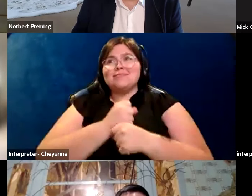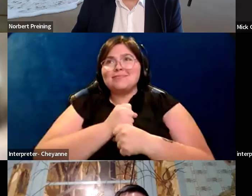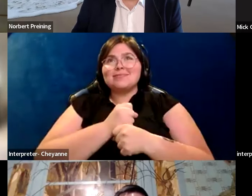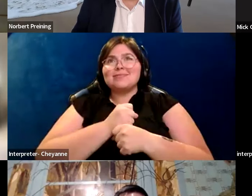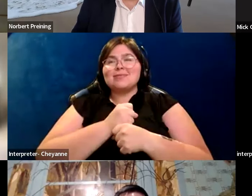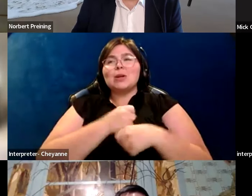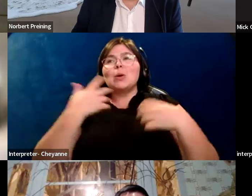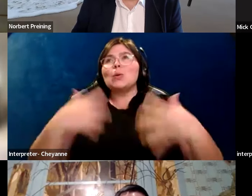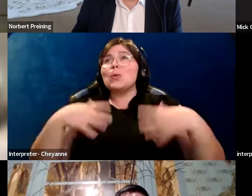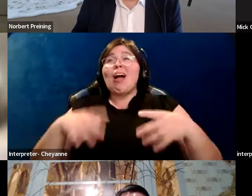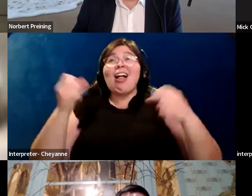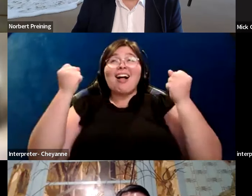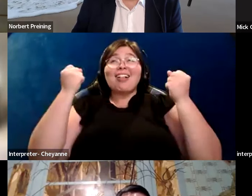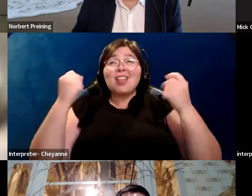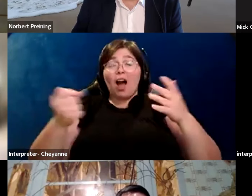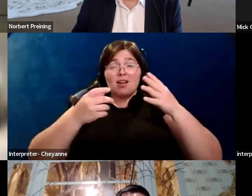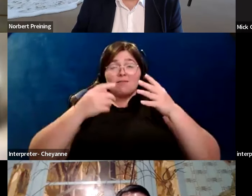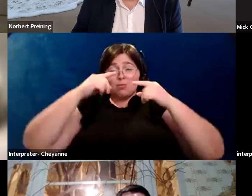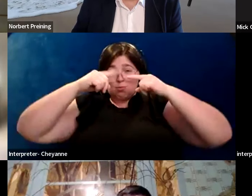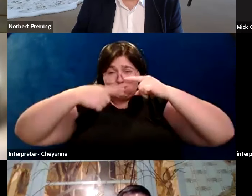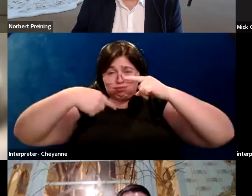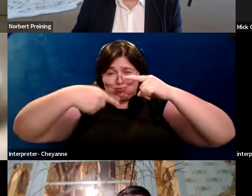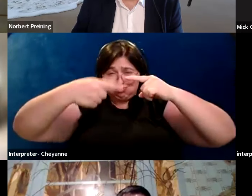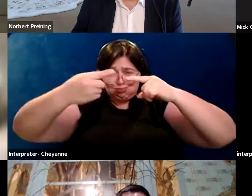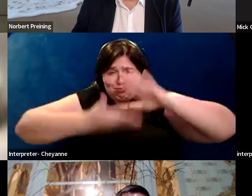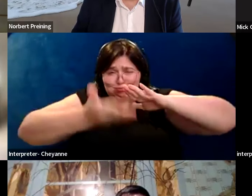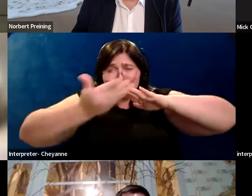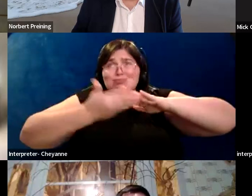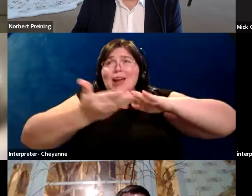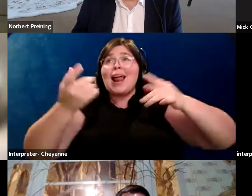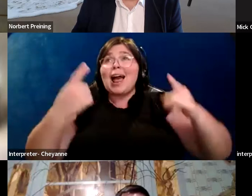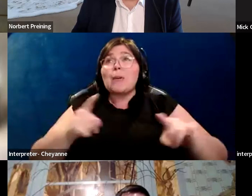a great deal of processing that goes on. But none of that processing is possible